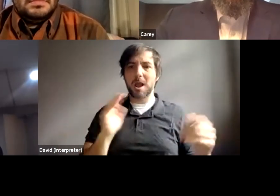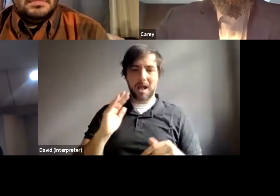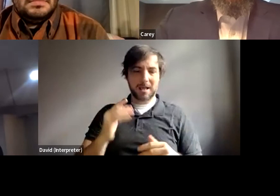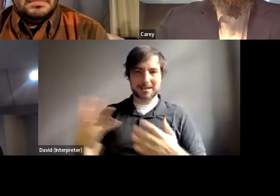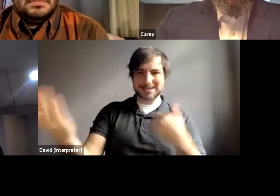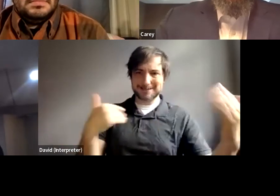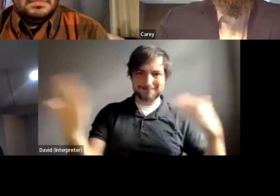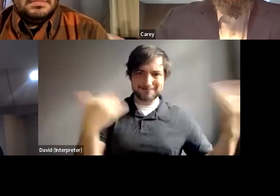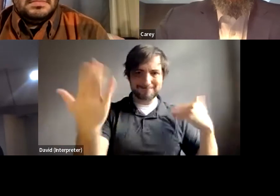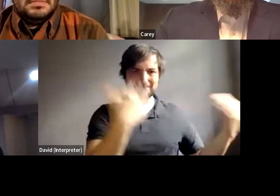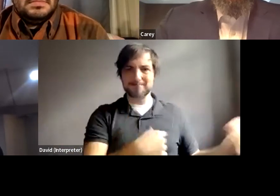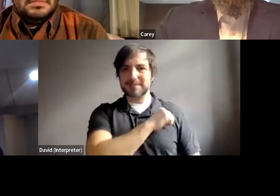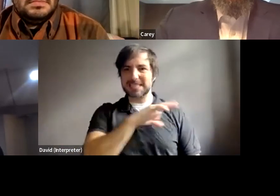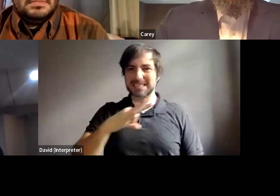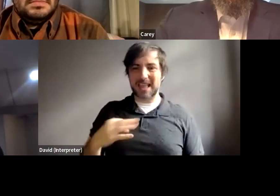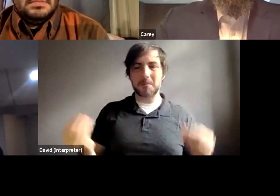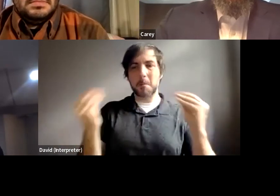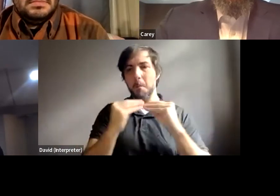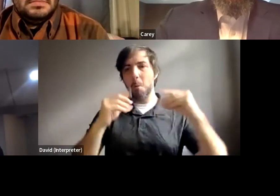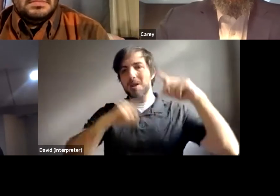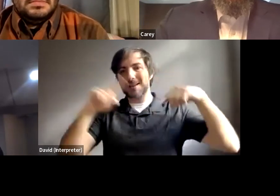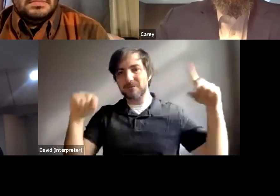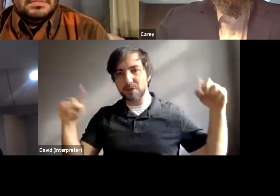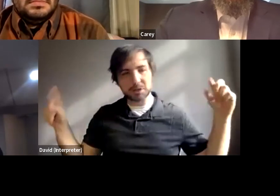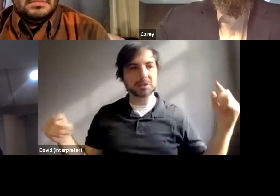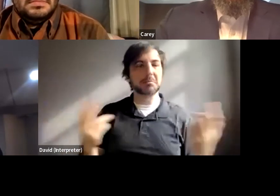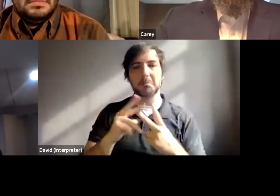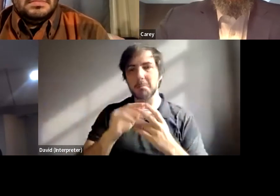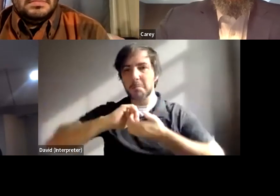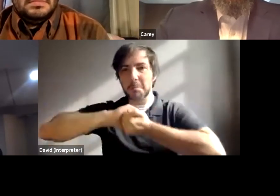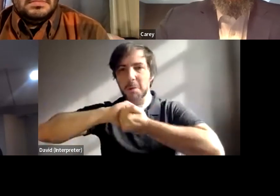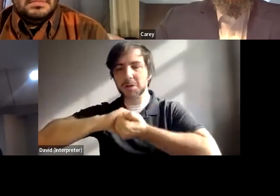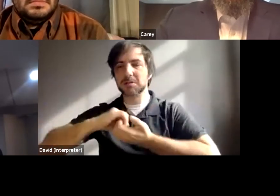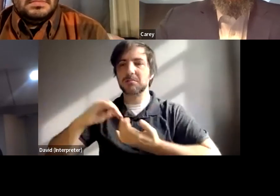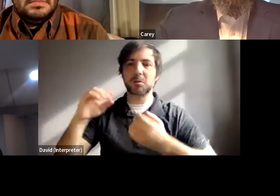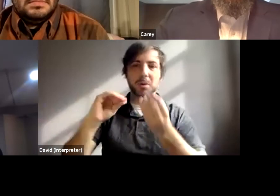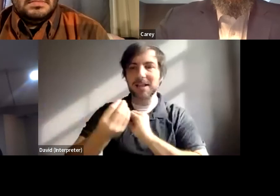with organizations and schools in the a